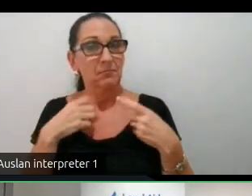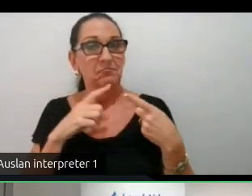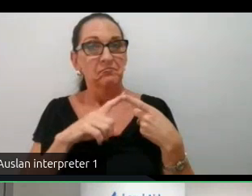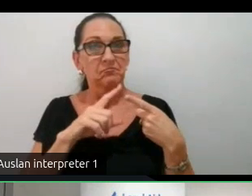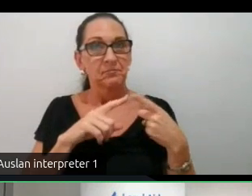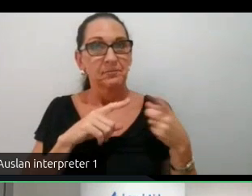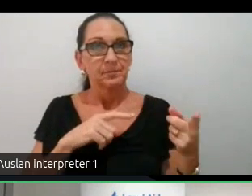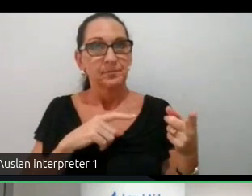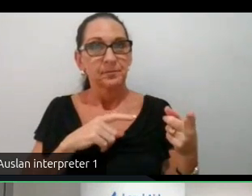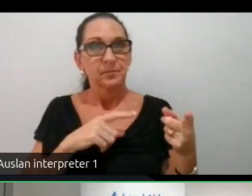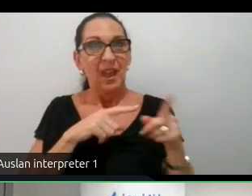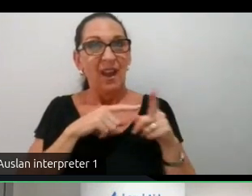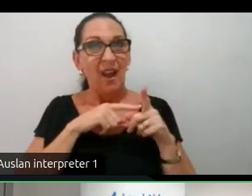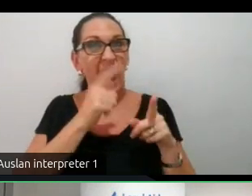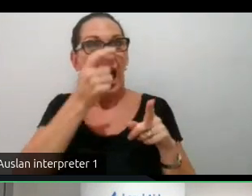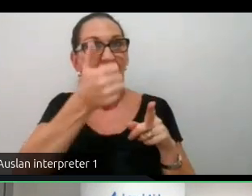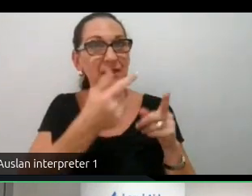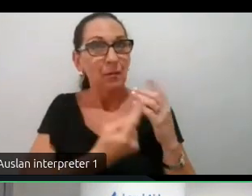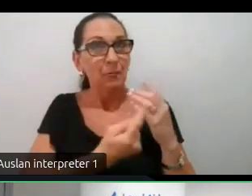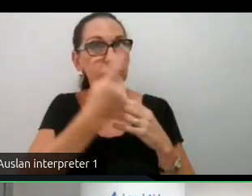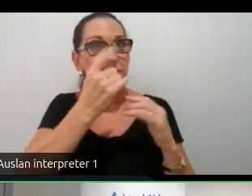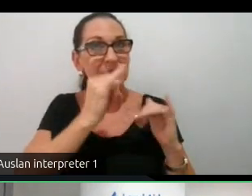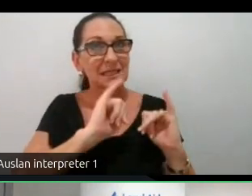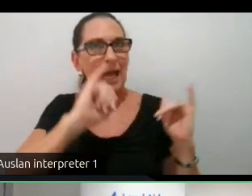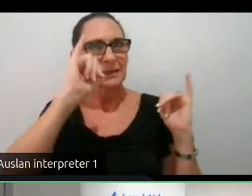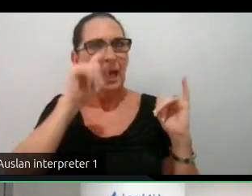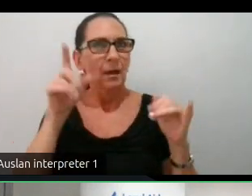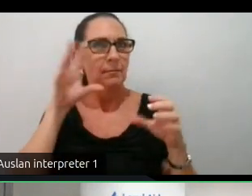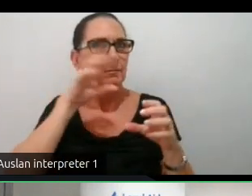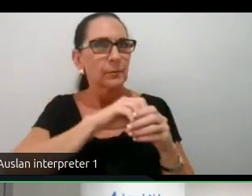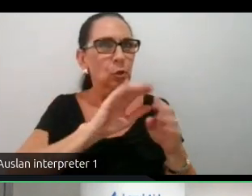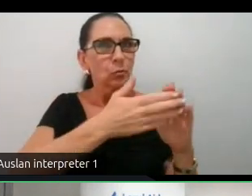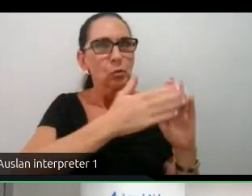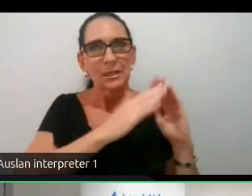One is those who are immediately following a disaster are very active in the community and very